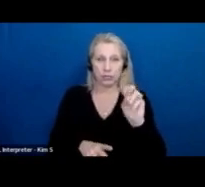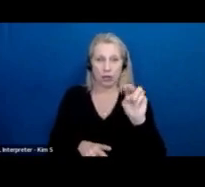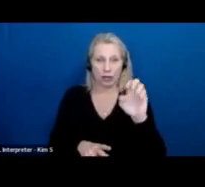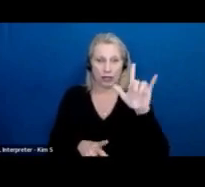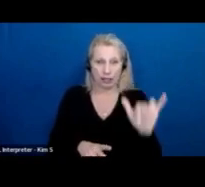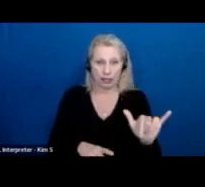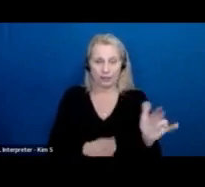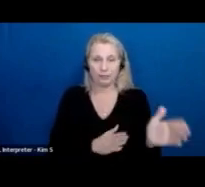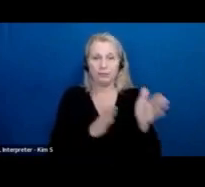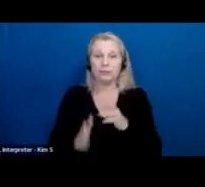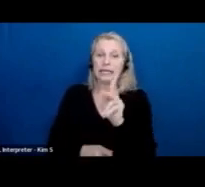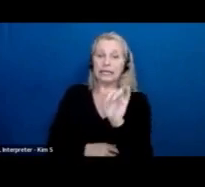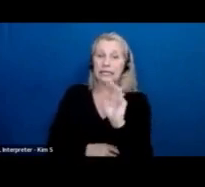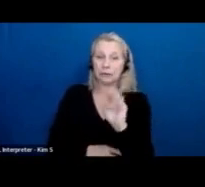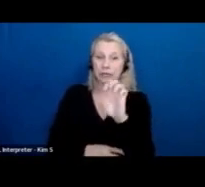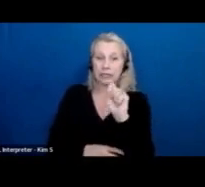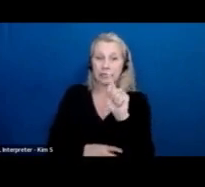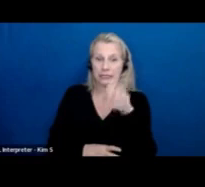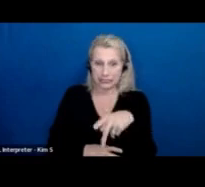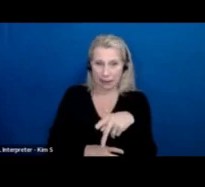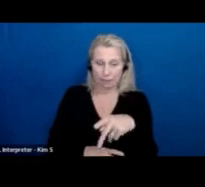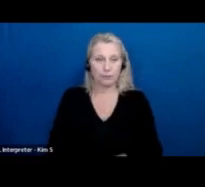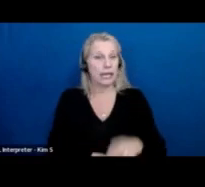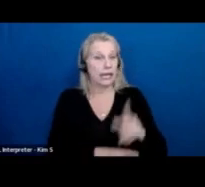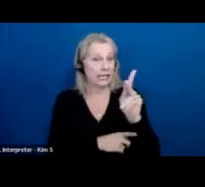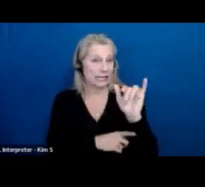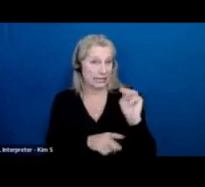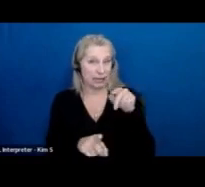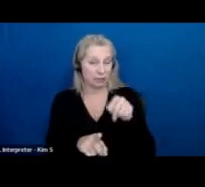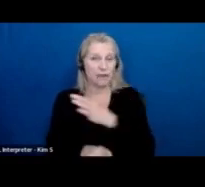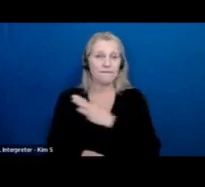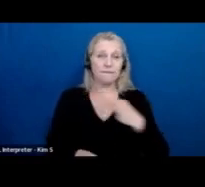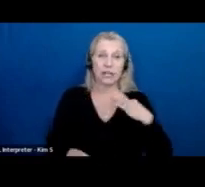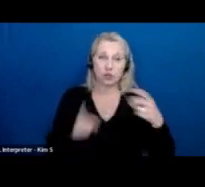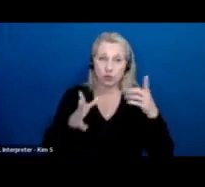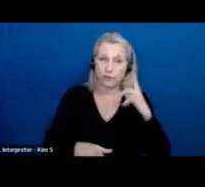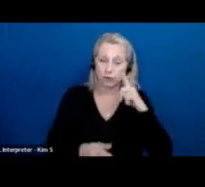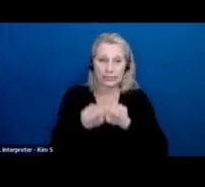Estep. Kim Estep is faculty and director for system design and